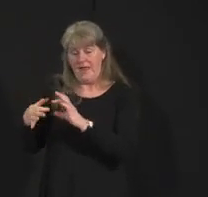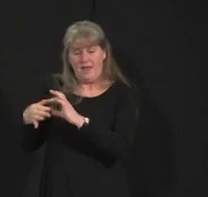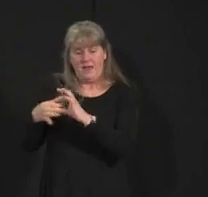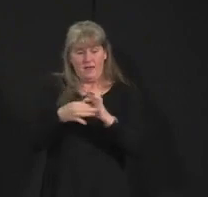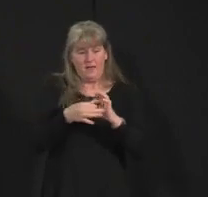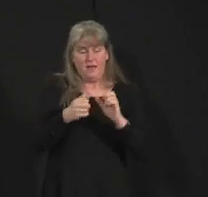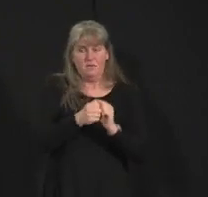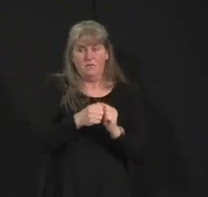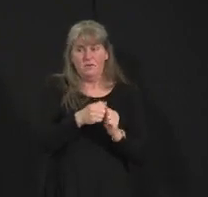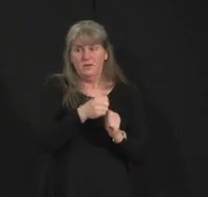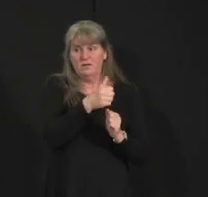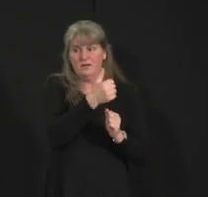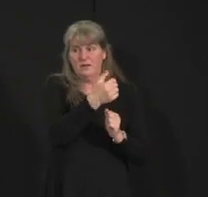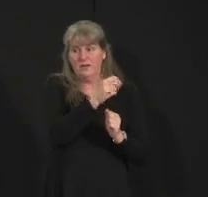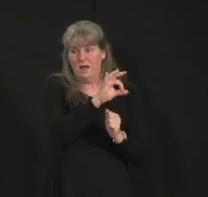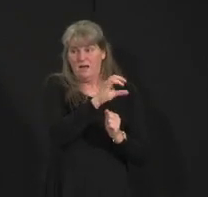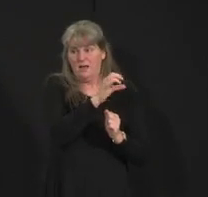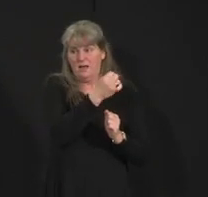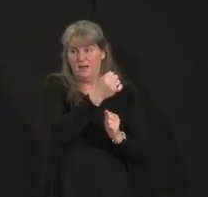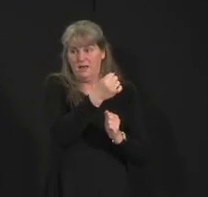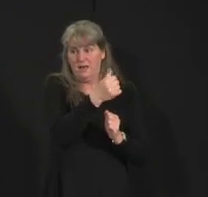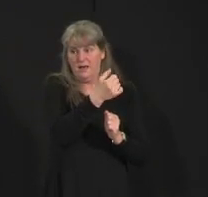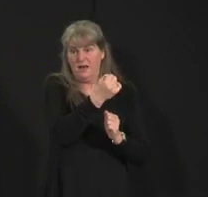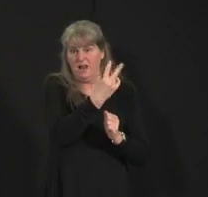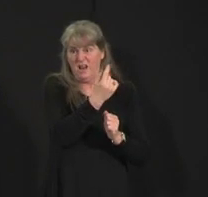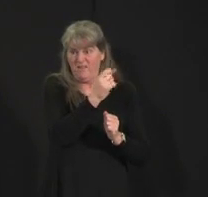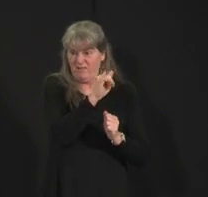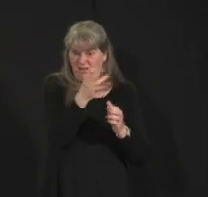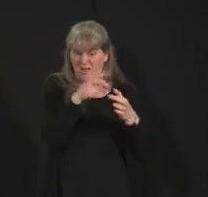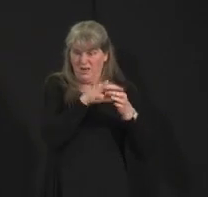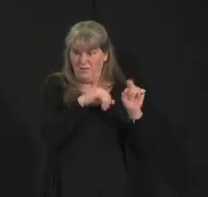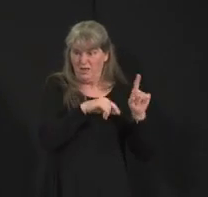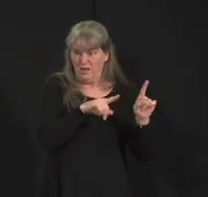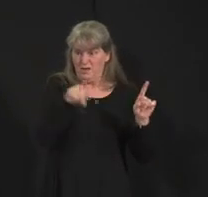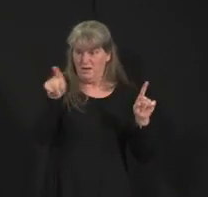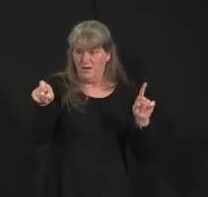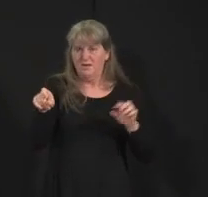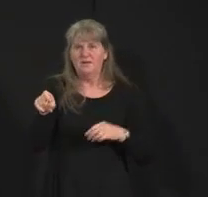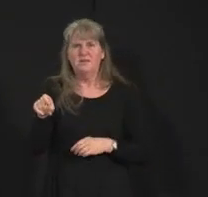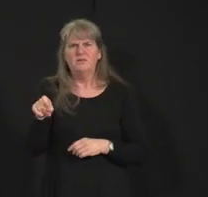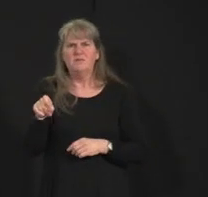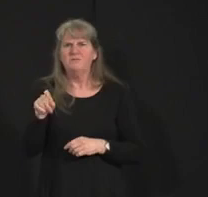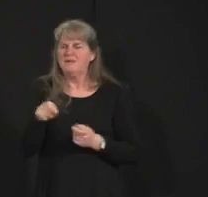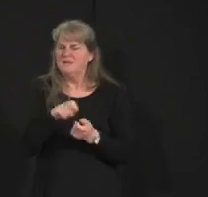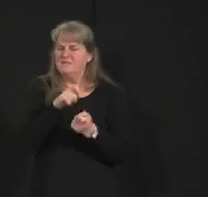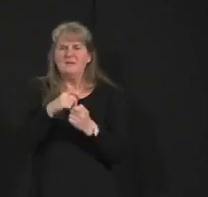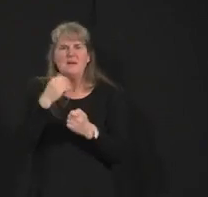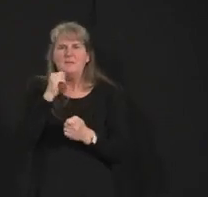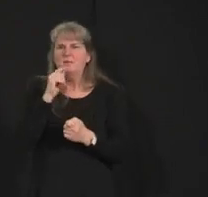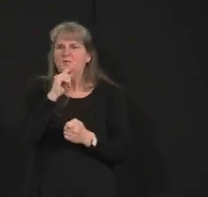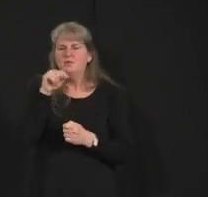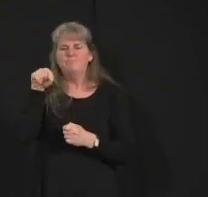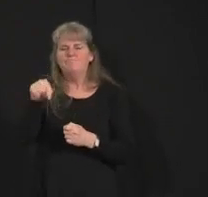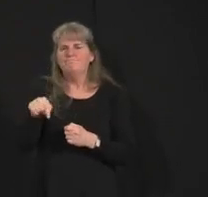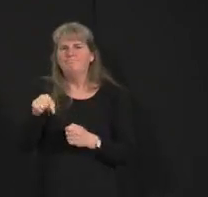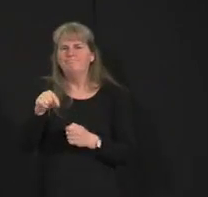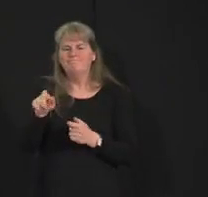nine, ten, 11? You know, I can't tell you specifically because I don't